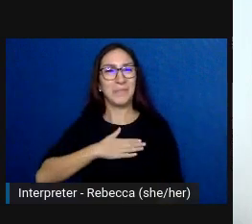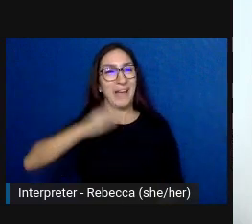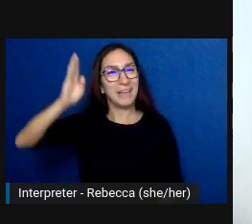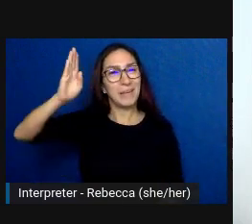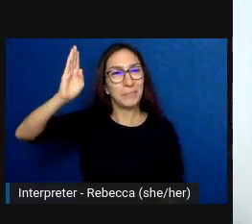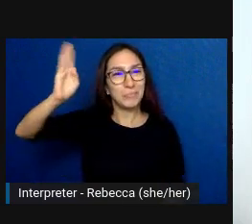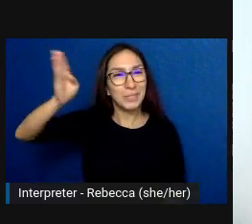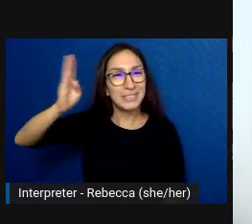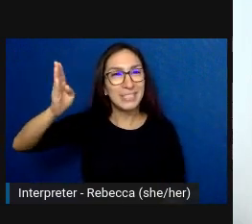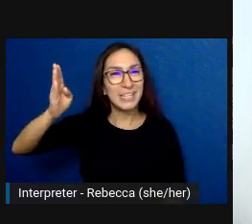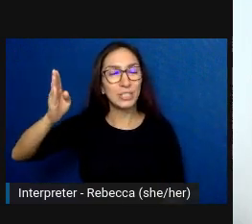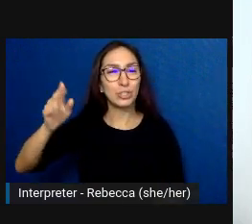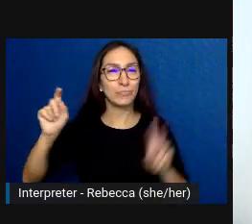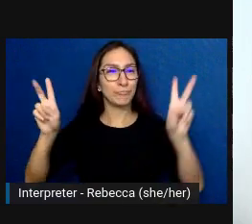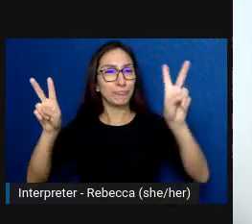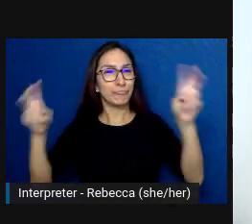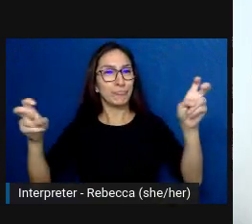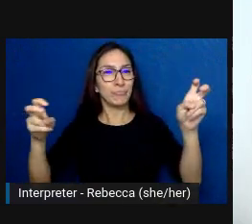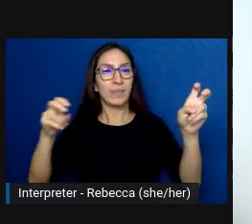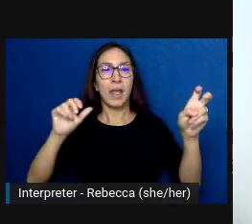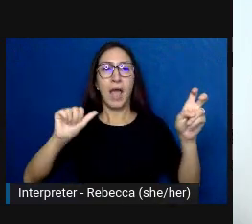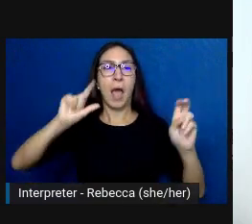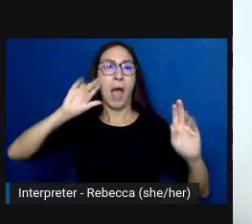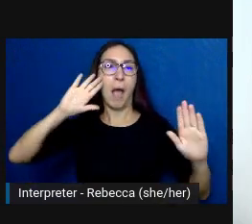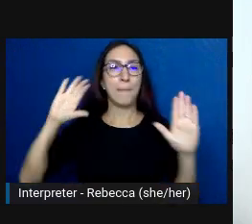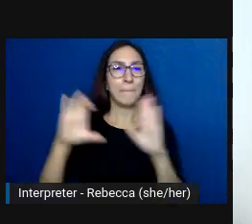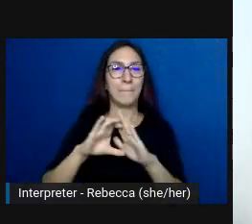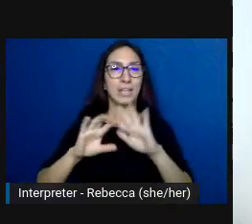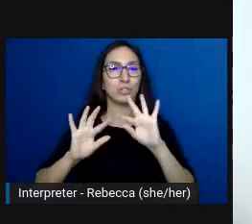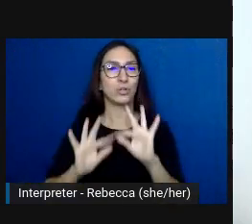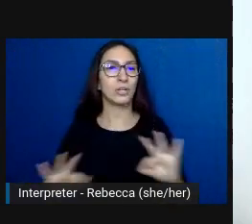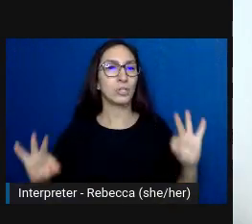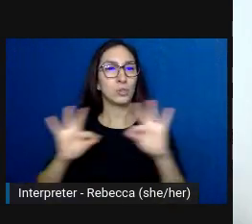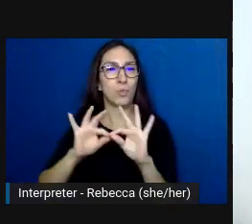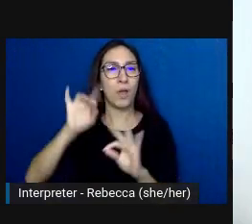A Picture is Worth a Thousand Words: How Alt Text